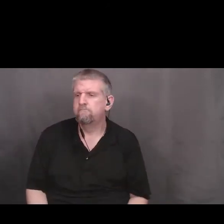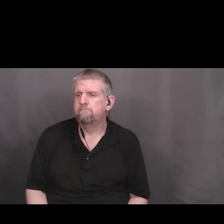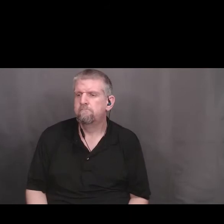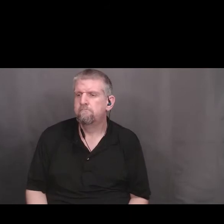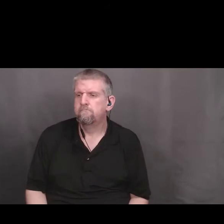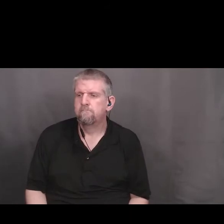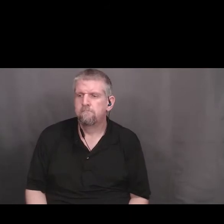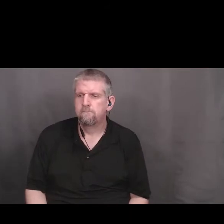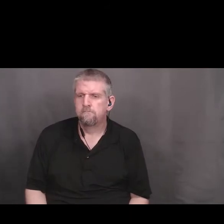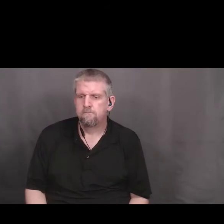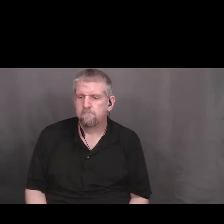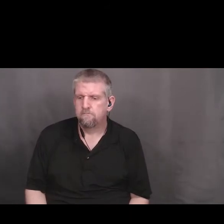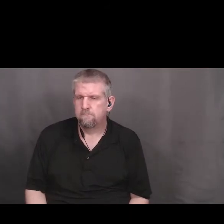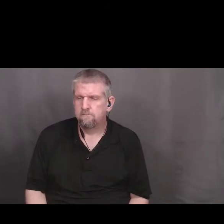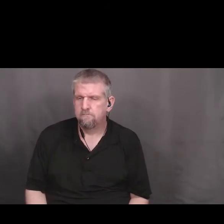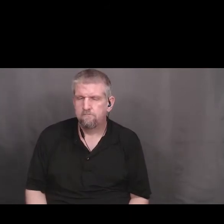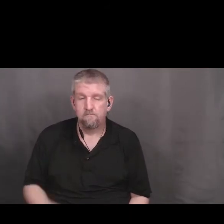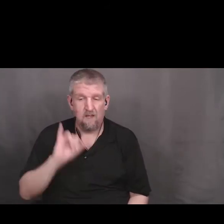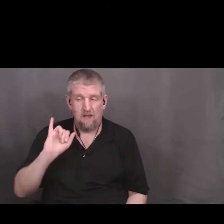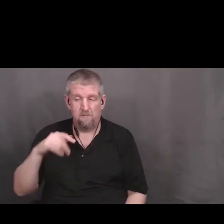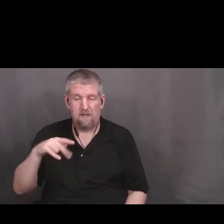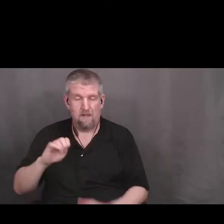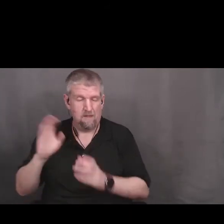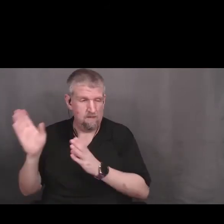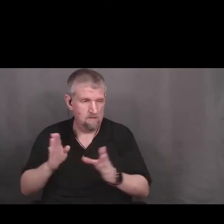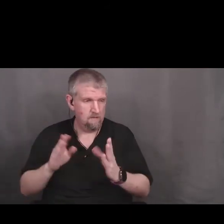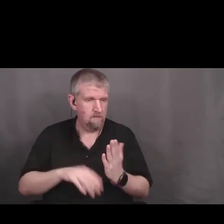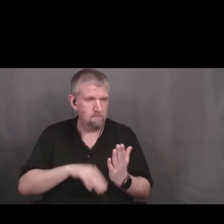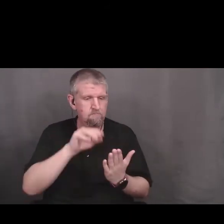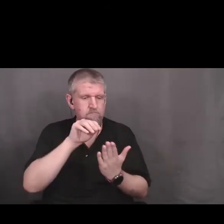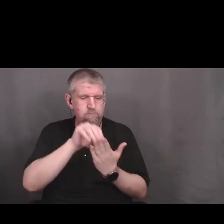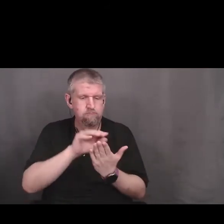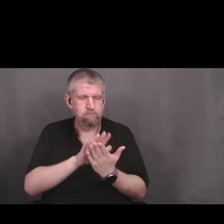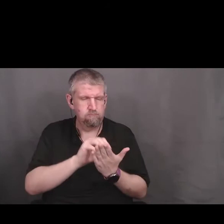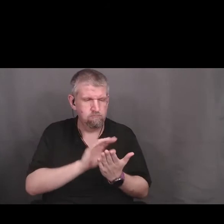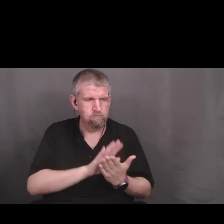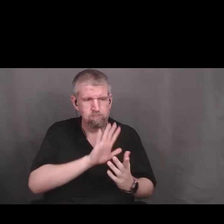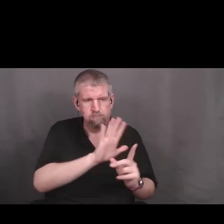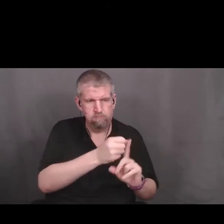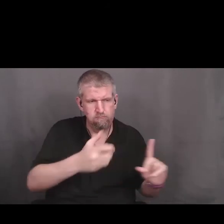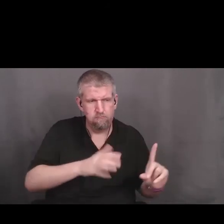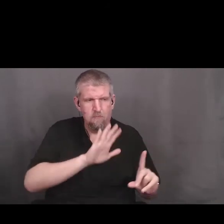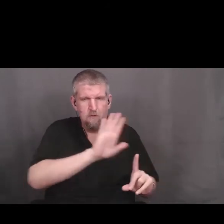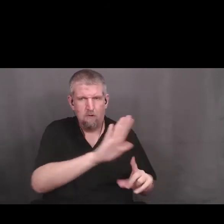The IPE is also supposed to list the responsibilities of the client. So, what is it that they're responsible for